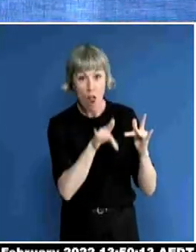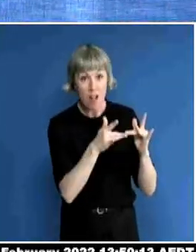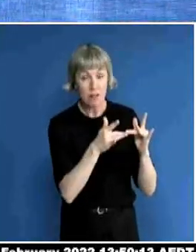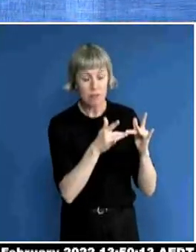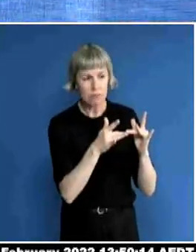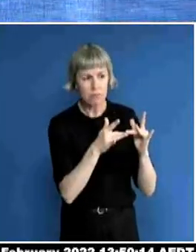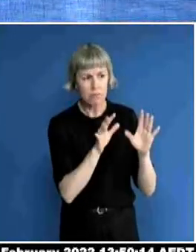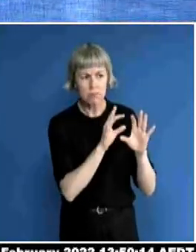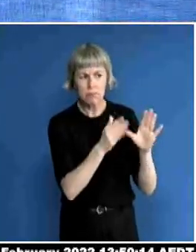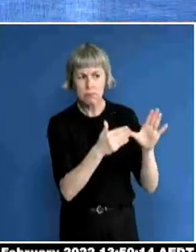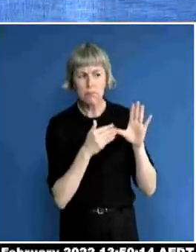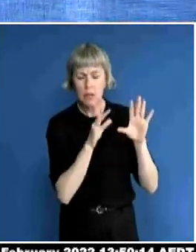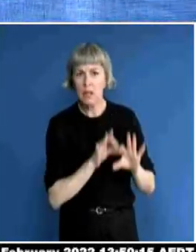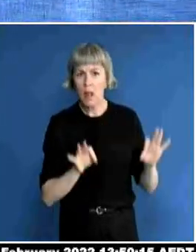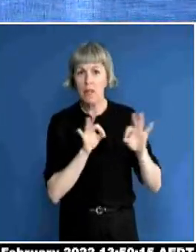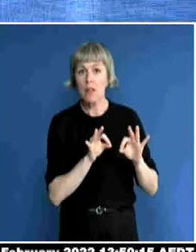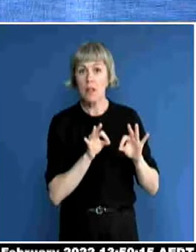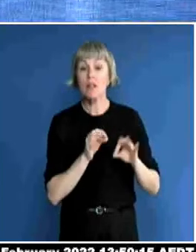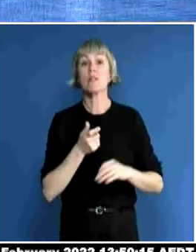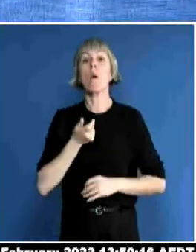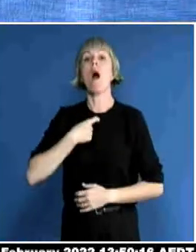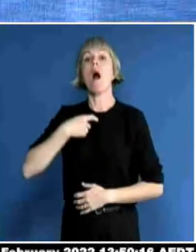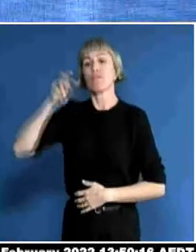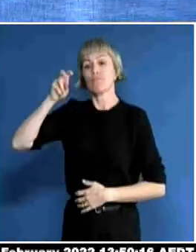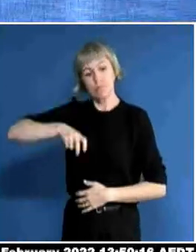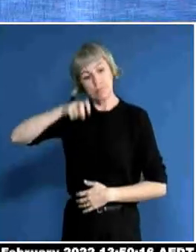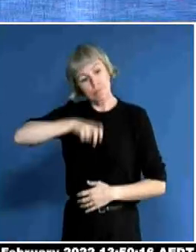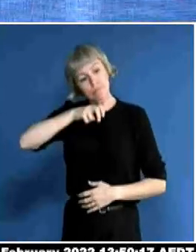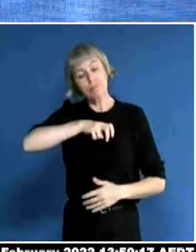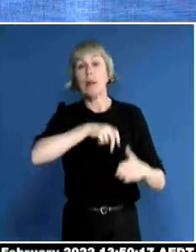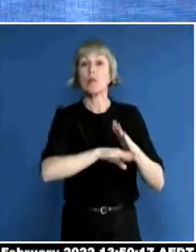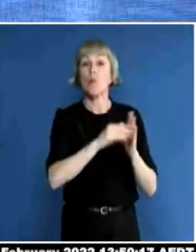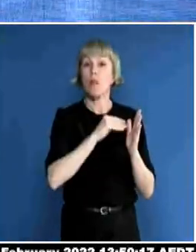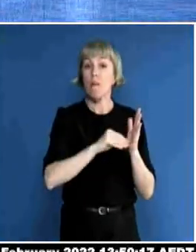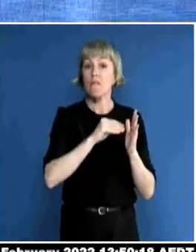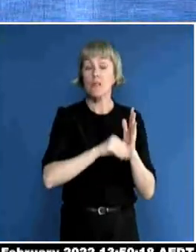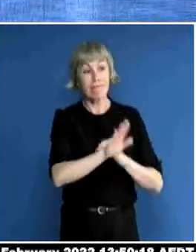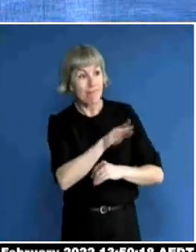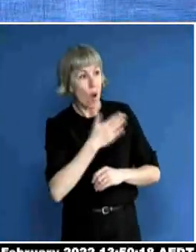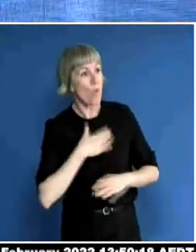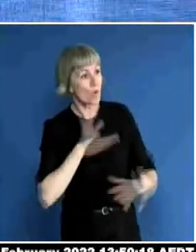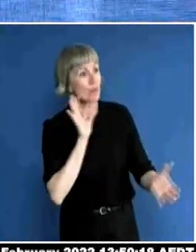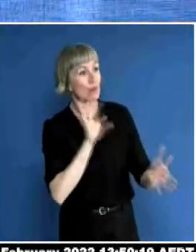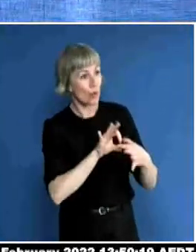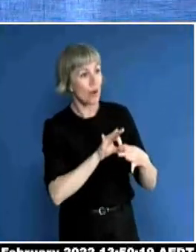to join. In early 2019, I attended one of the first meetings at AimBig.